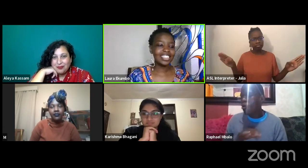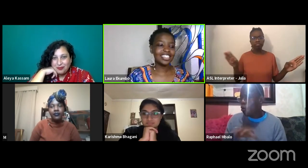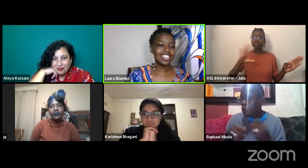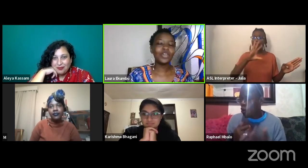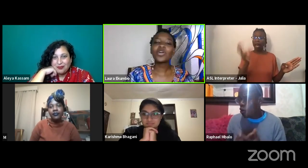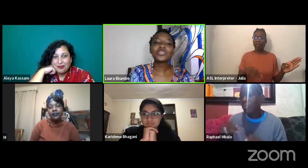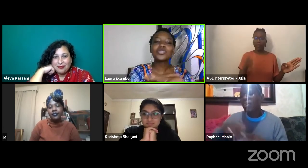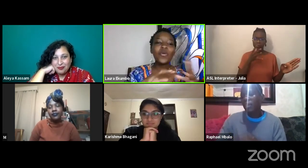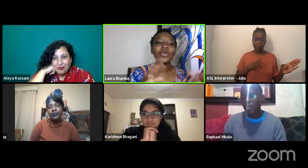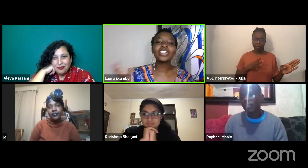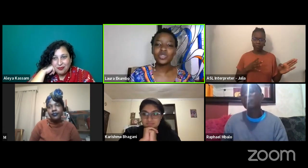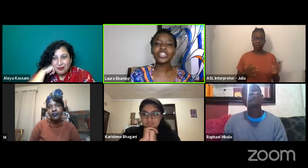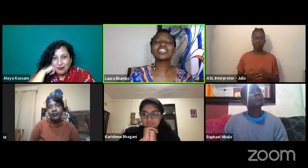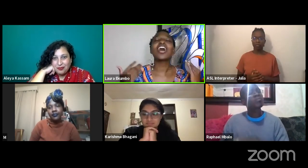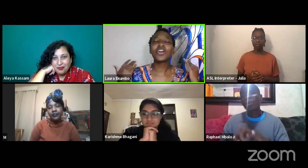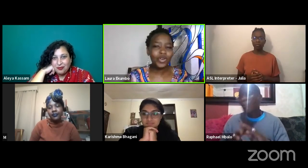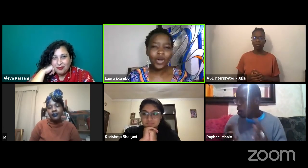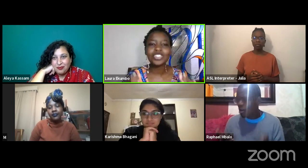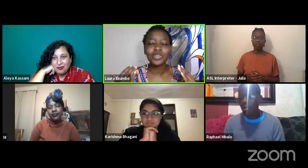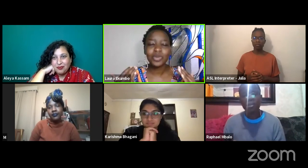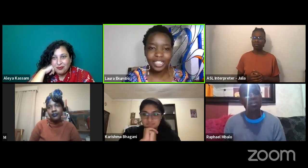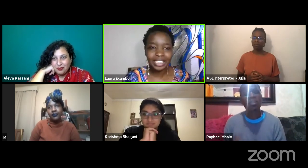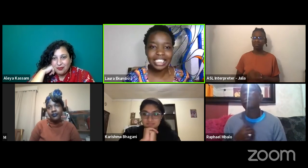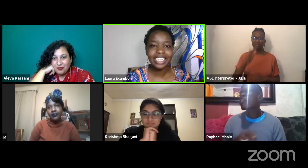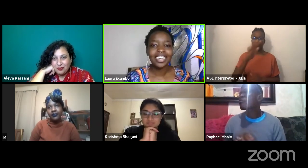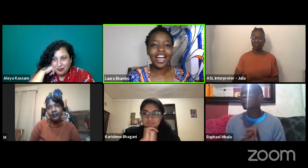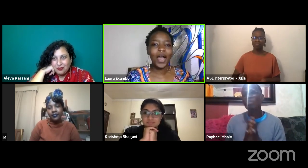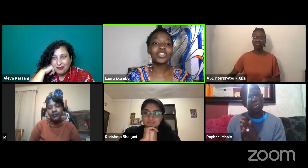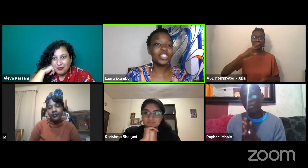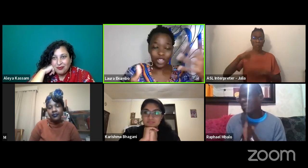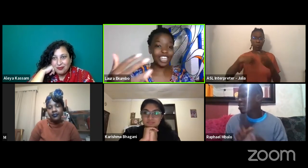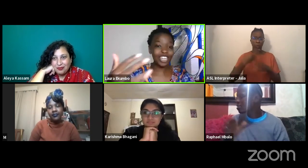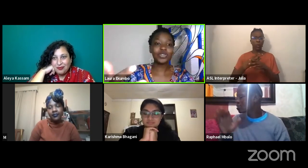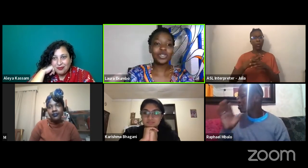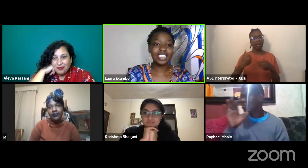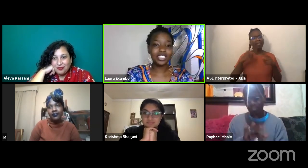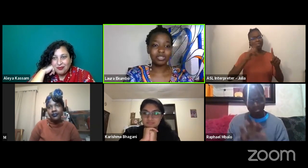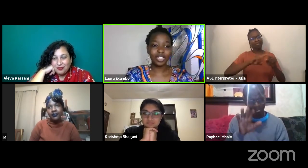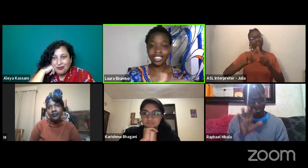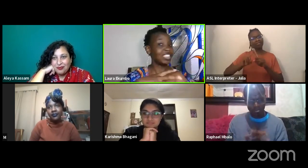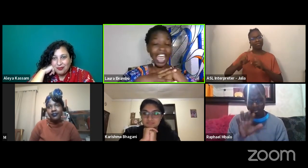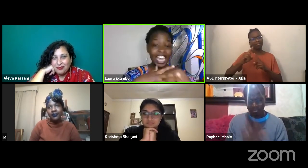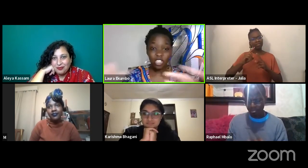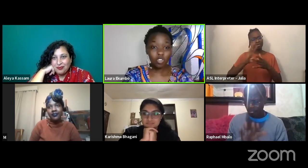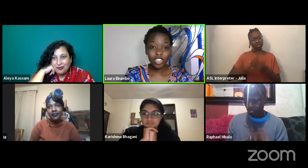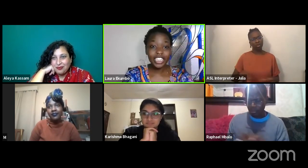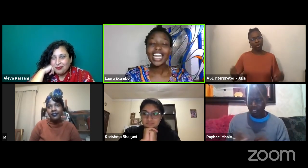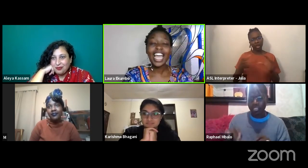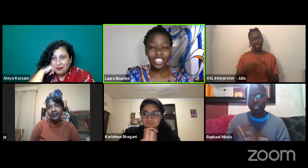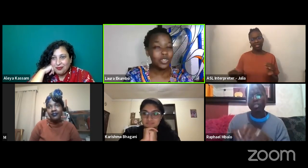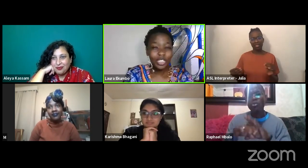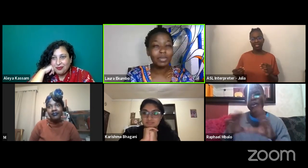And there are so many stories across the world just to add onto the sense of like any story,